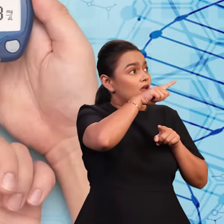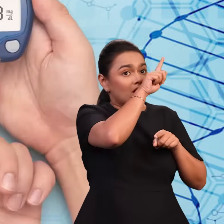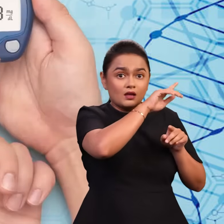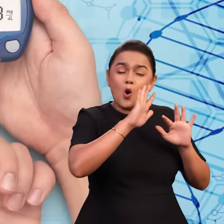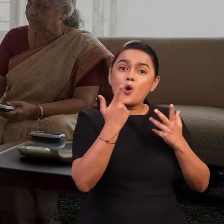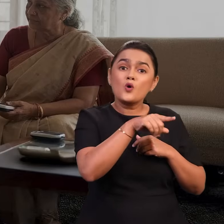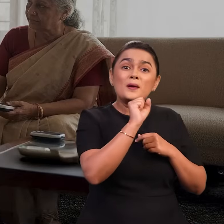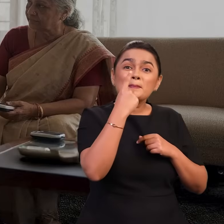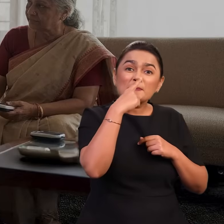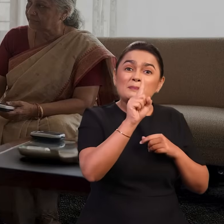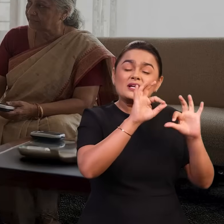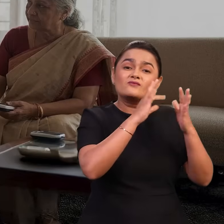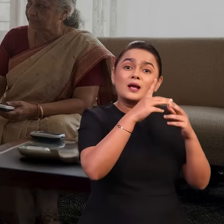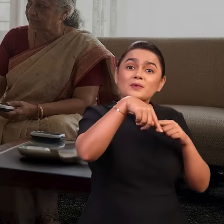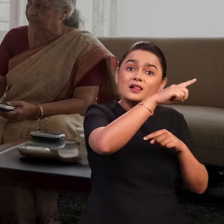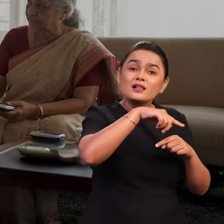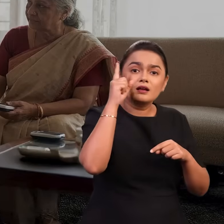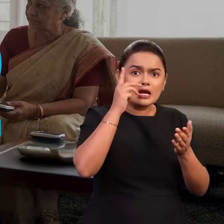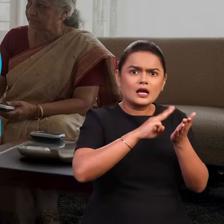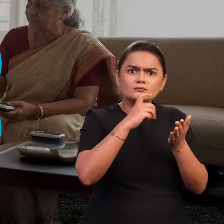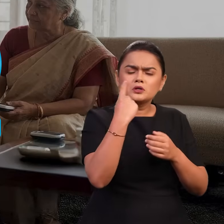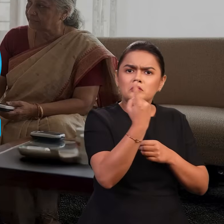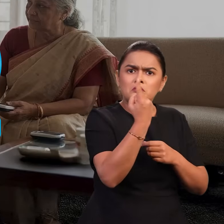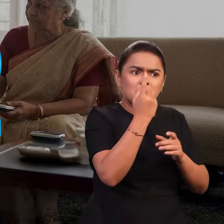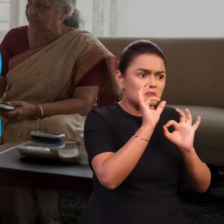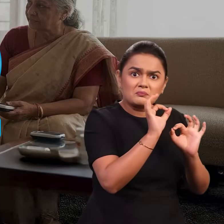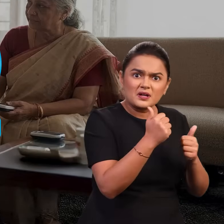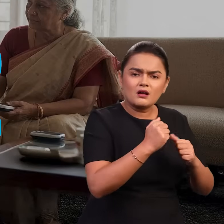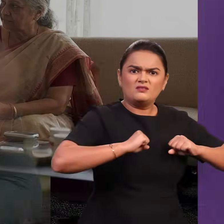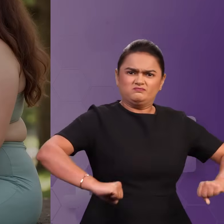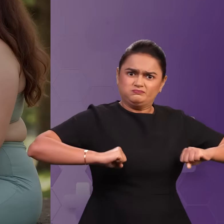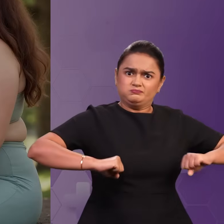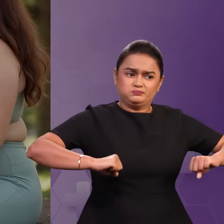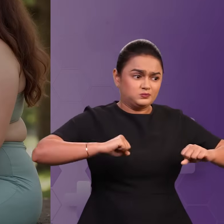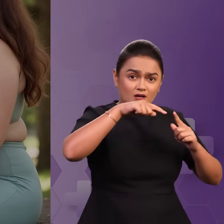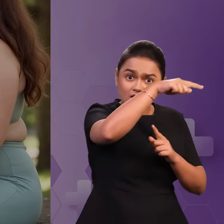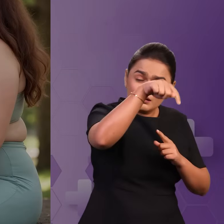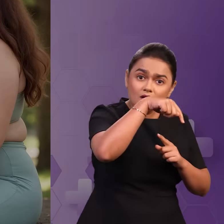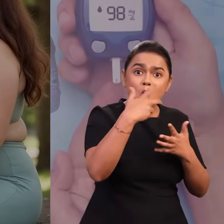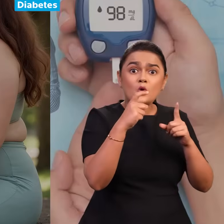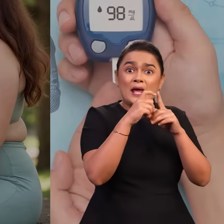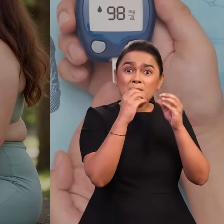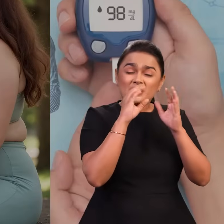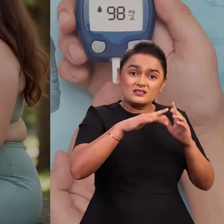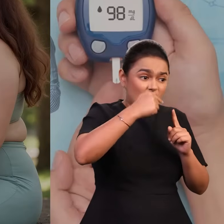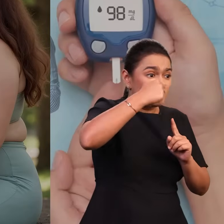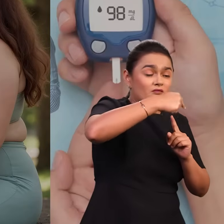Or maternal side with irregularity of the period obesity or diabetes.